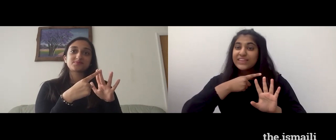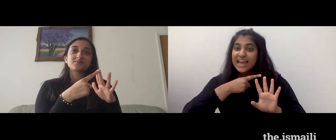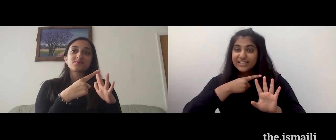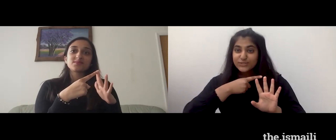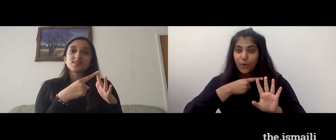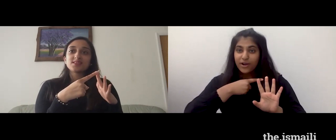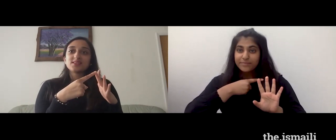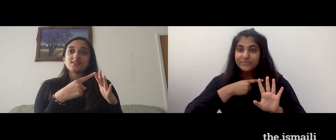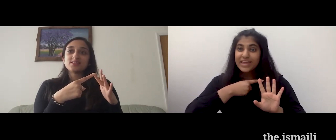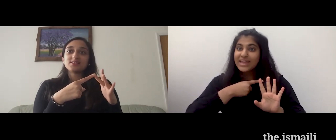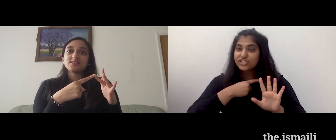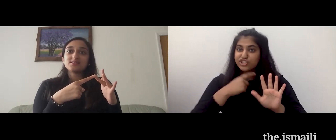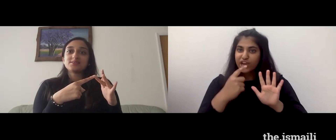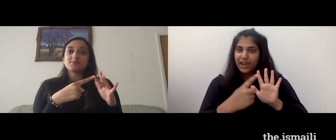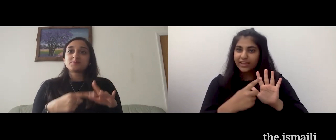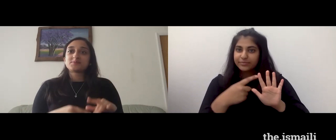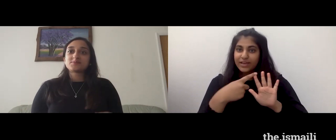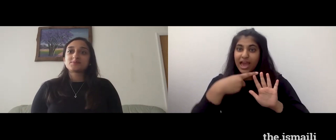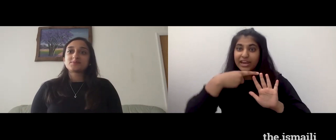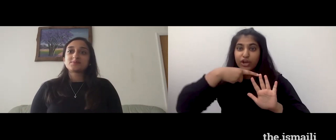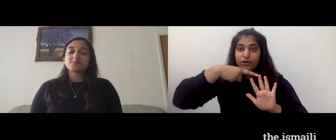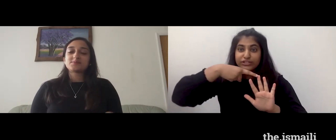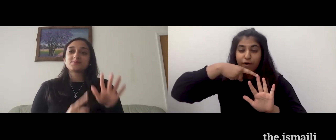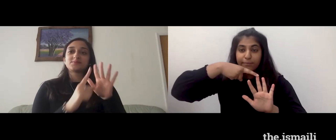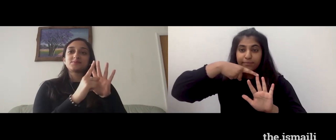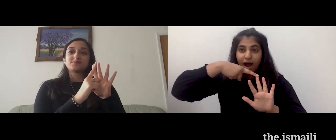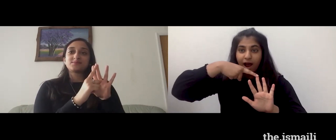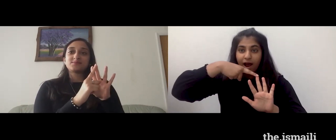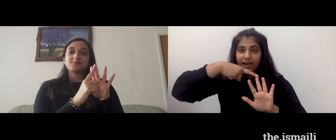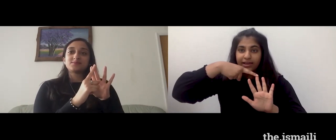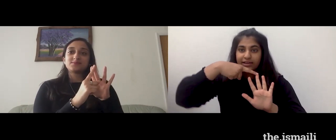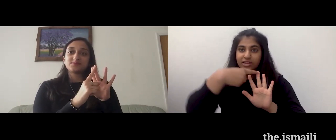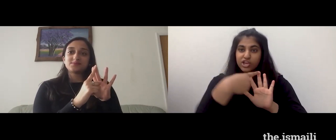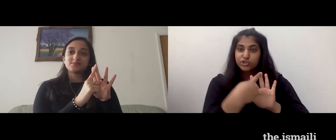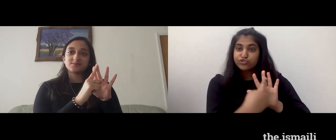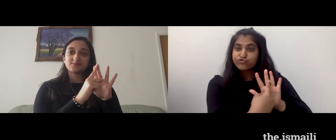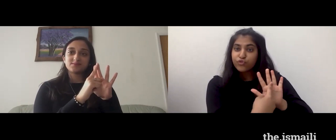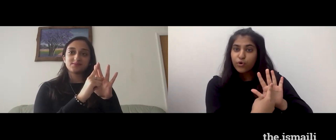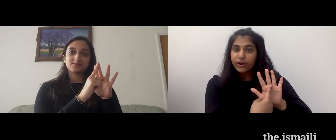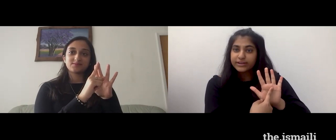The next one is "J". and it goes from “I”, you draw it